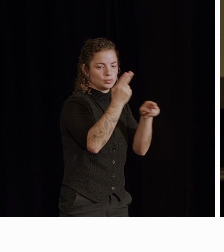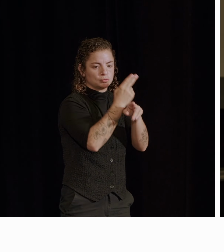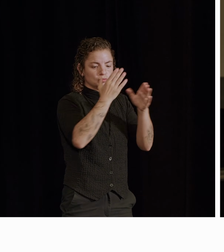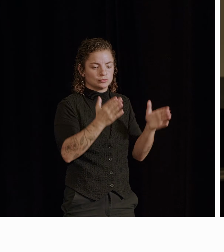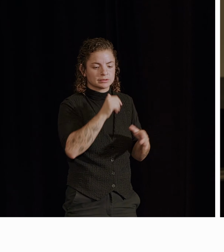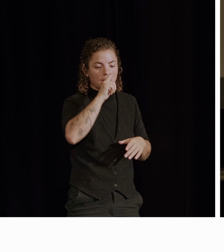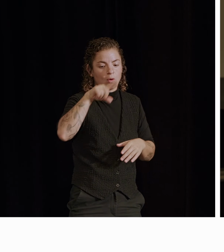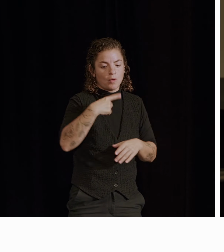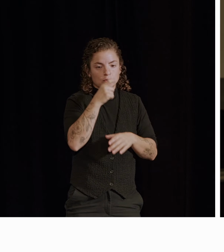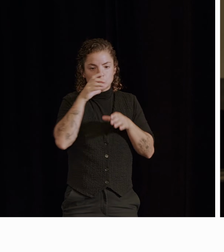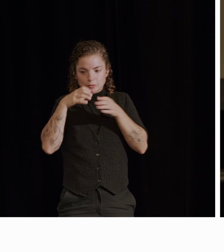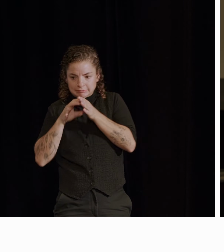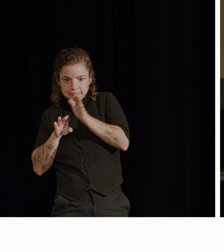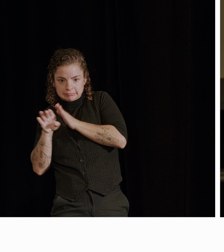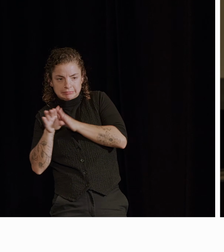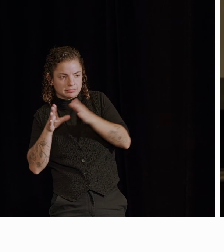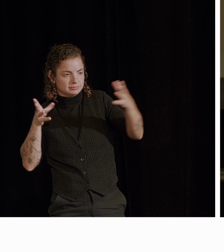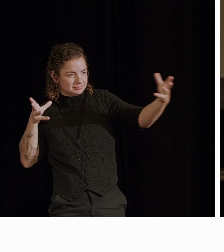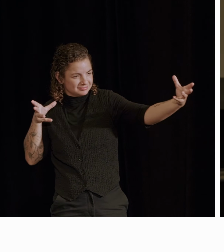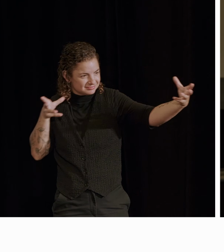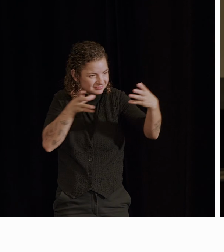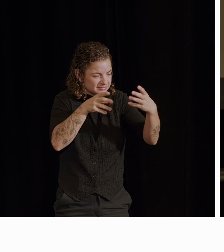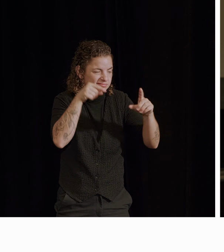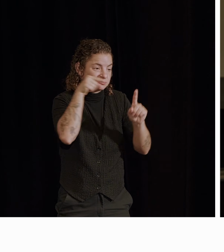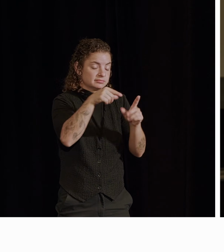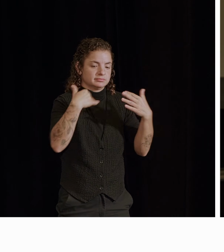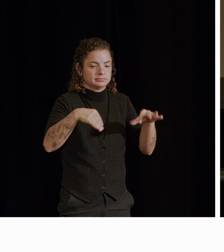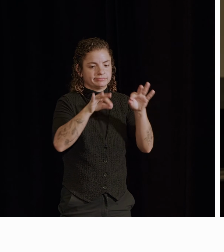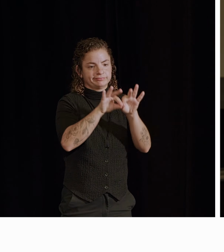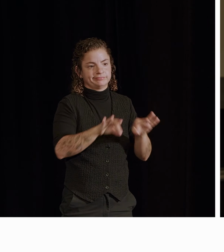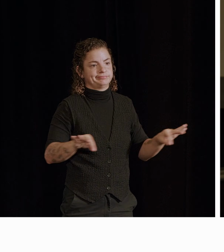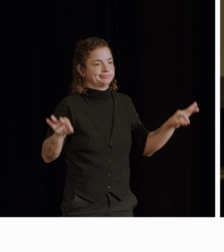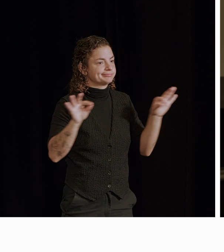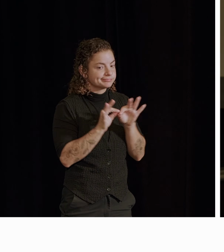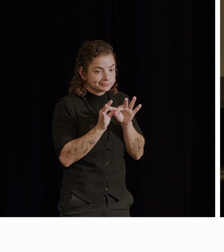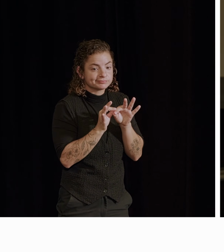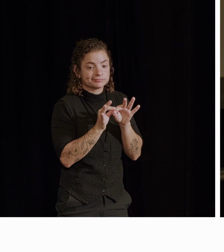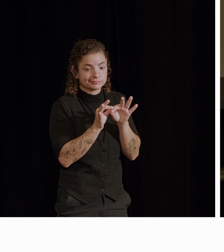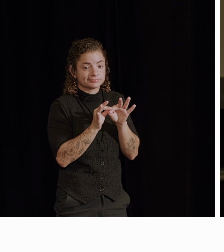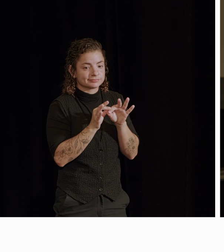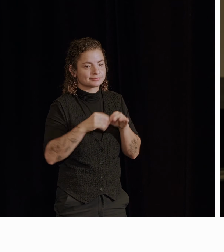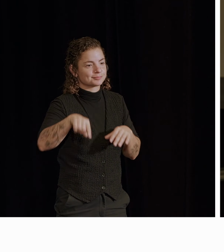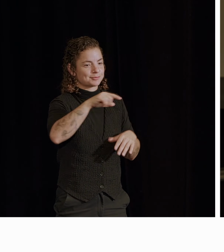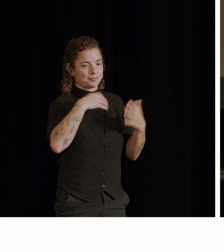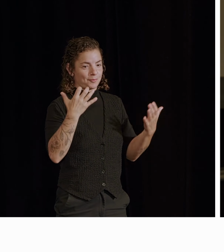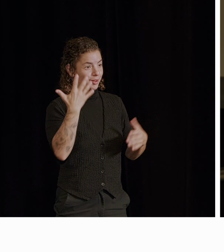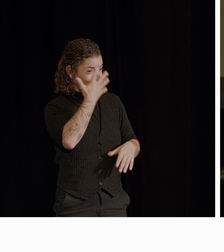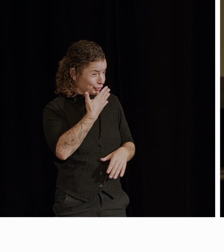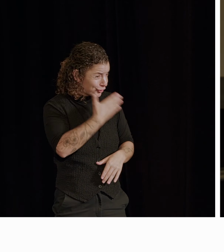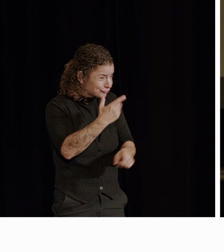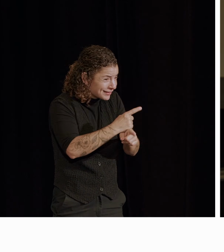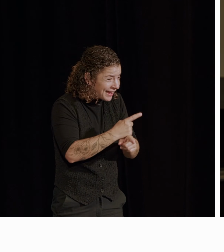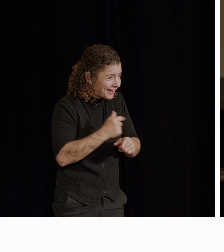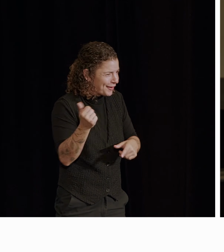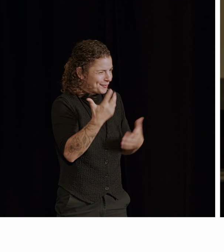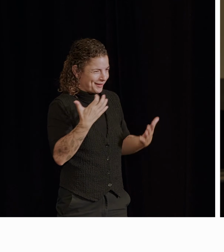It's also important because all of us want to look good and wear things that are cool.